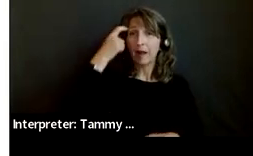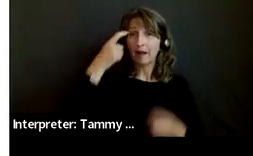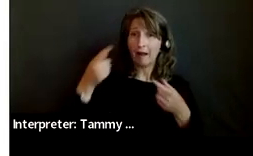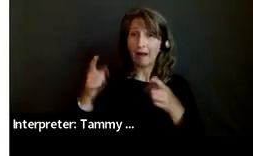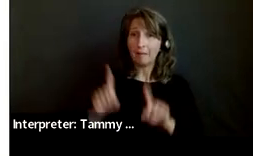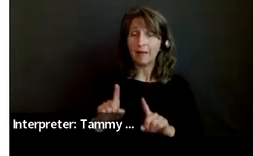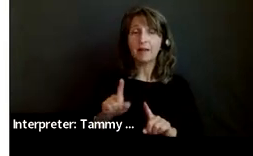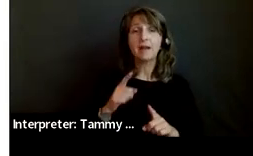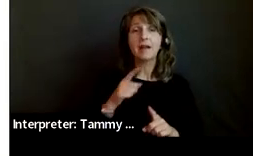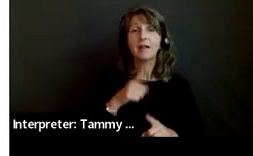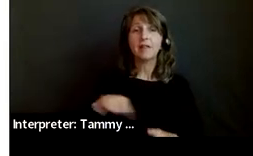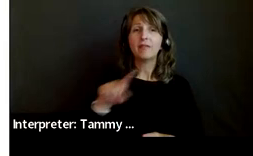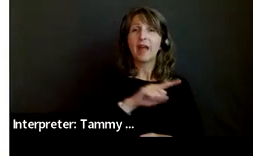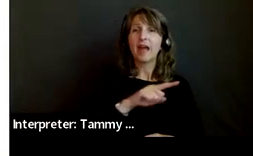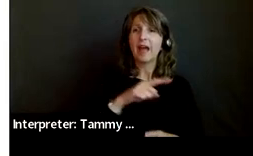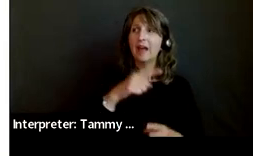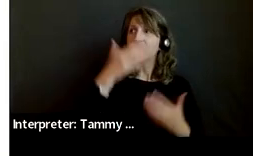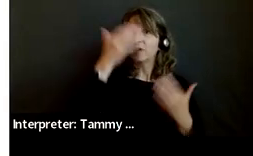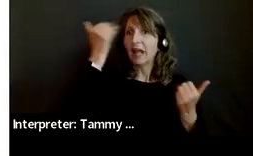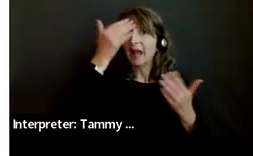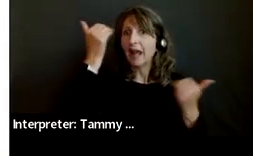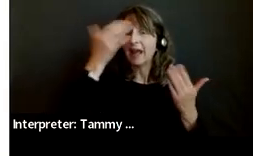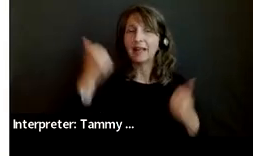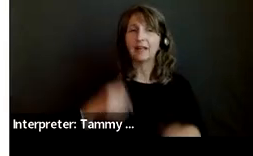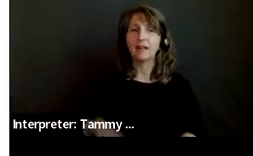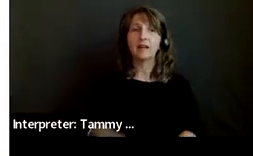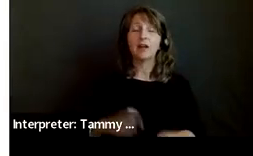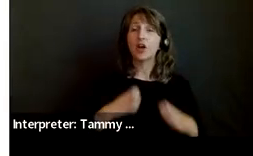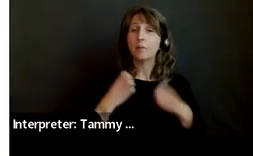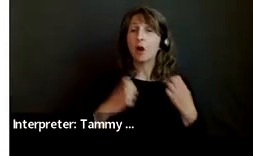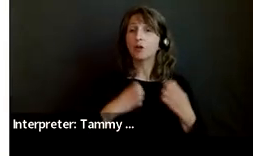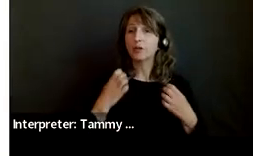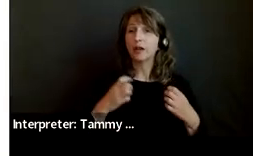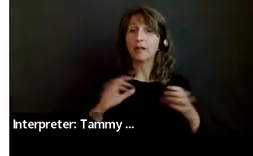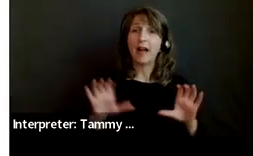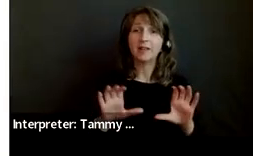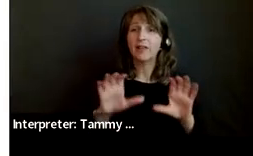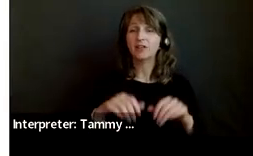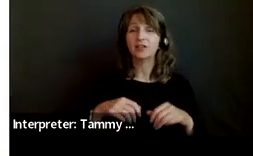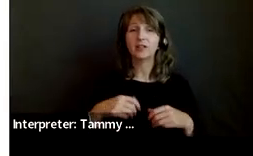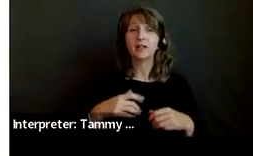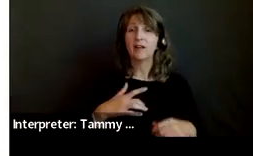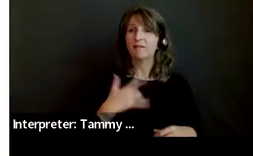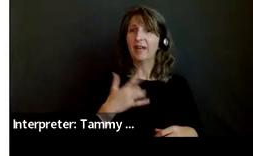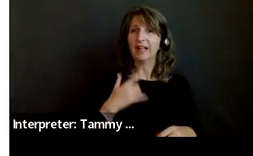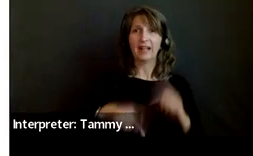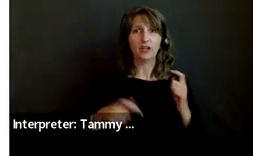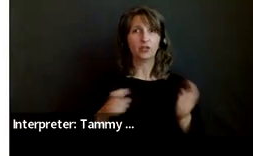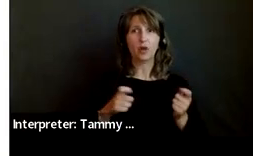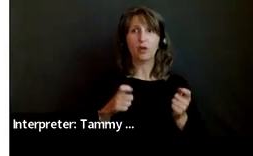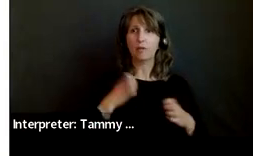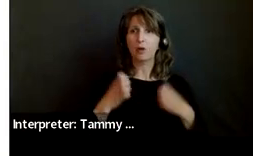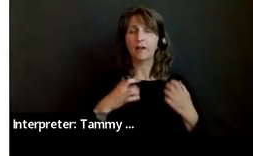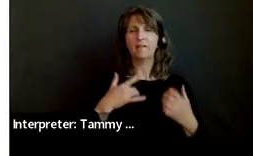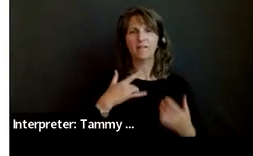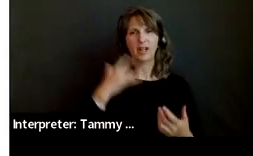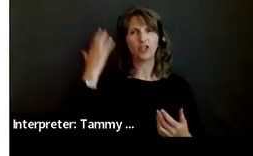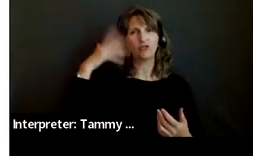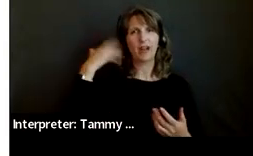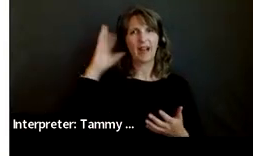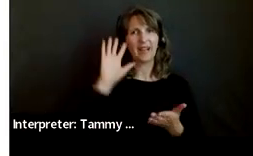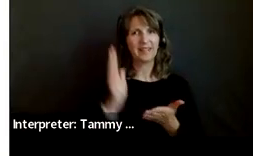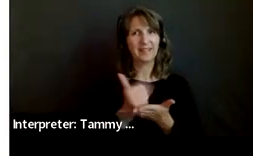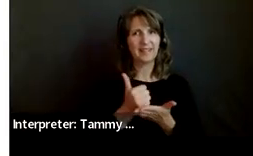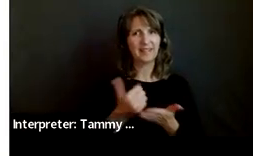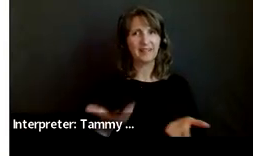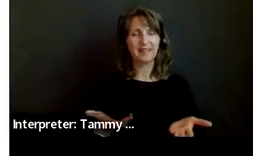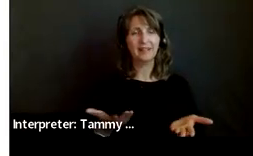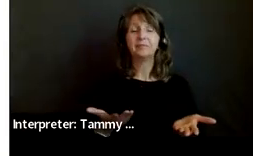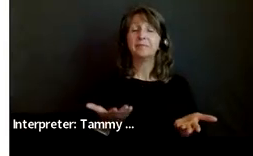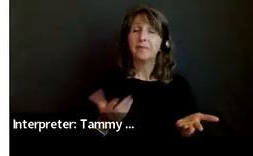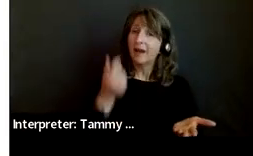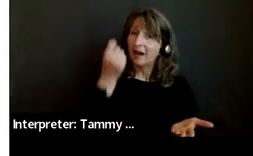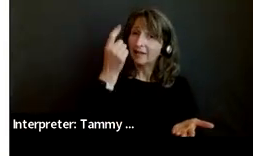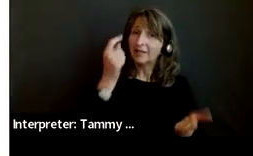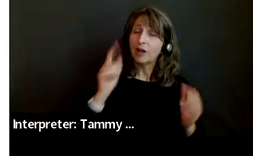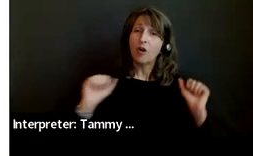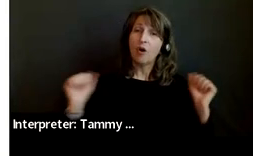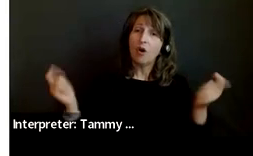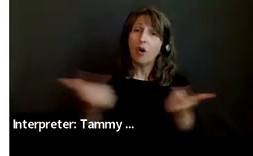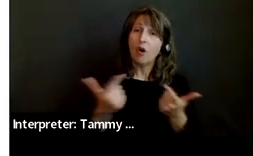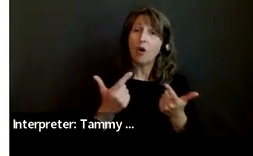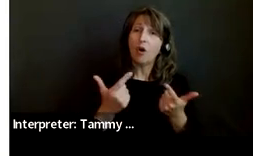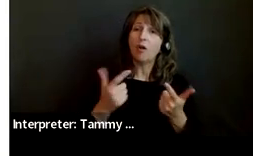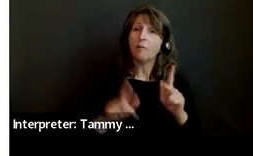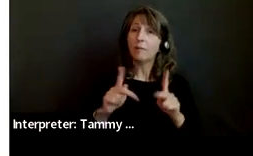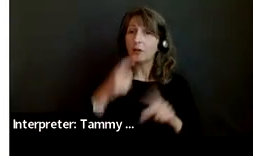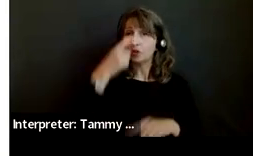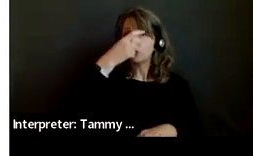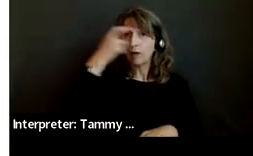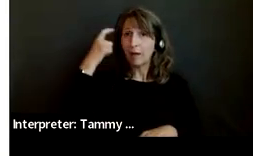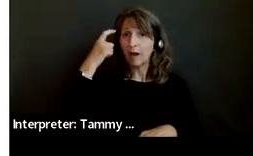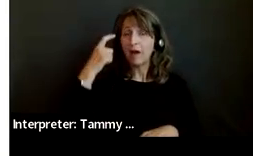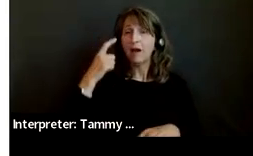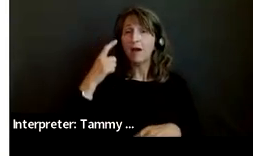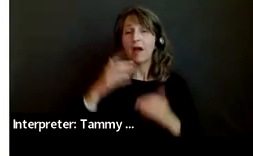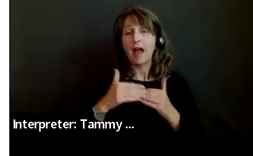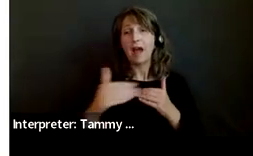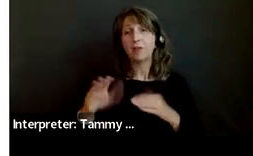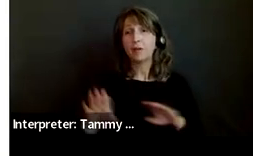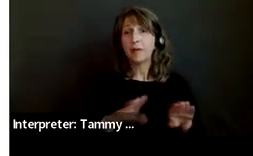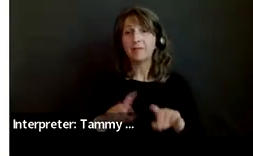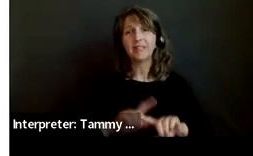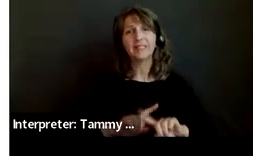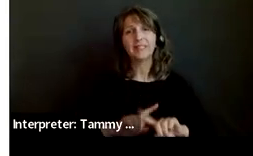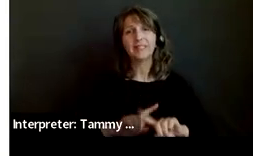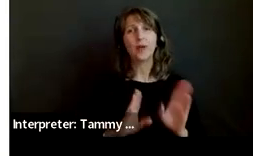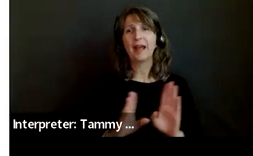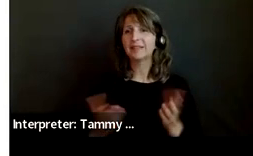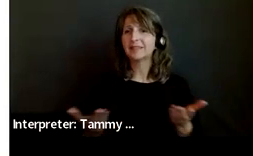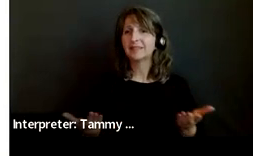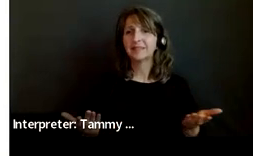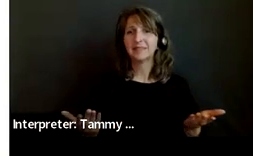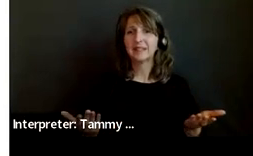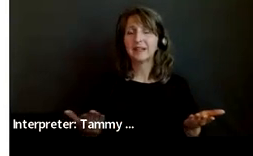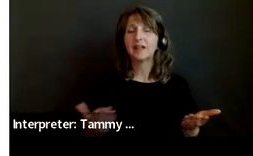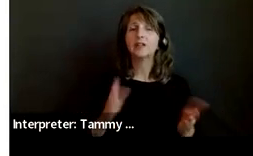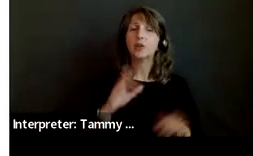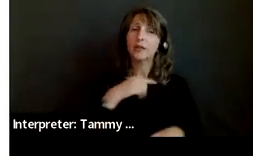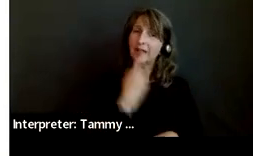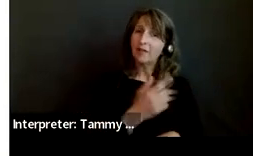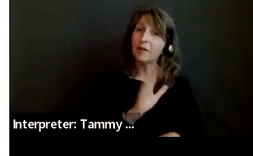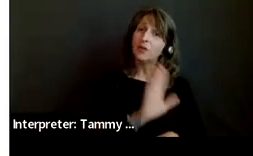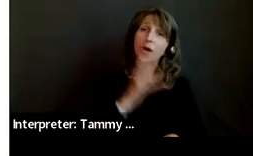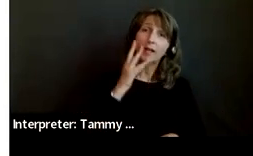Is that they think that they are going crazy. And many people handle trauma in different ways. So it's very important to reassure those that you are supporting that what they are experiencing is common and it is normal and it will not last forever.